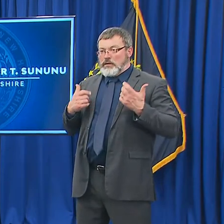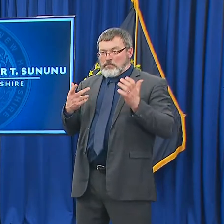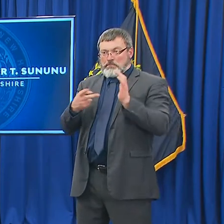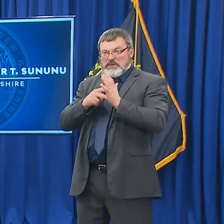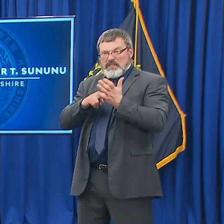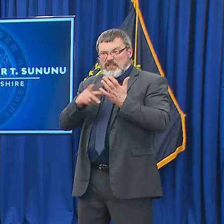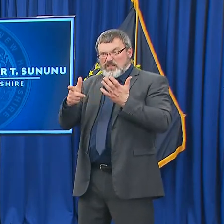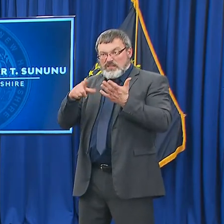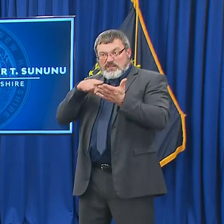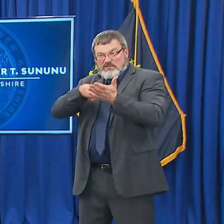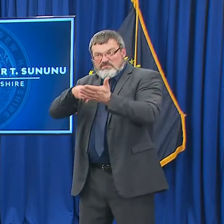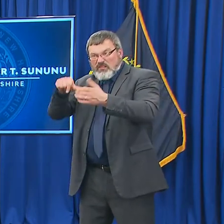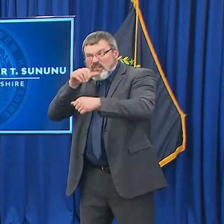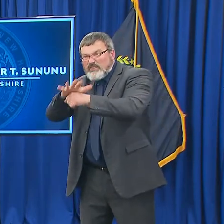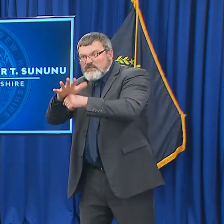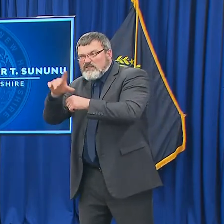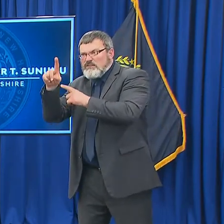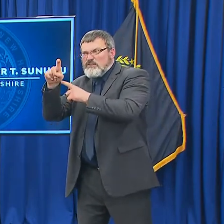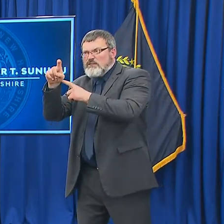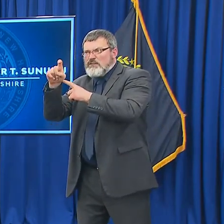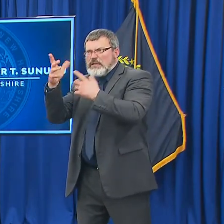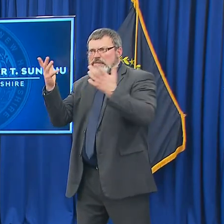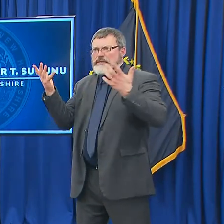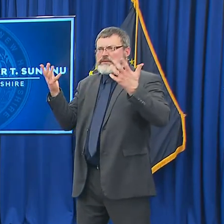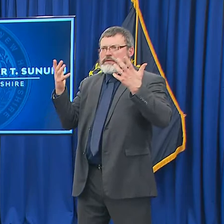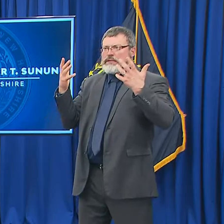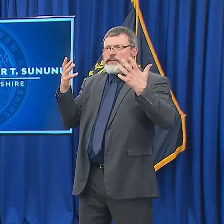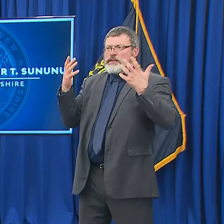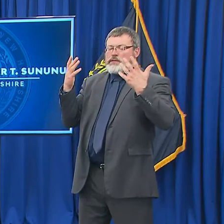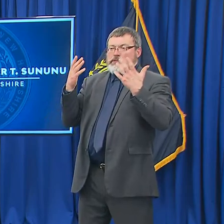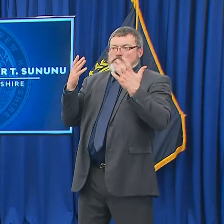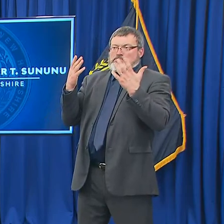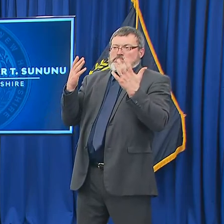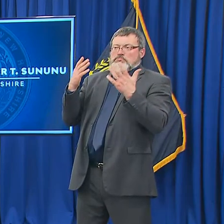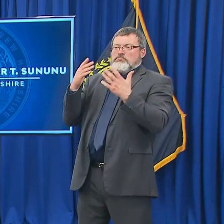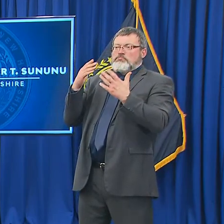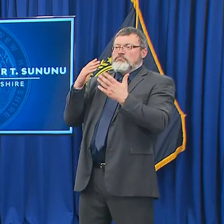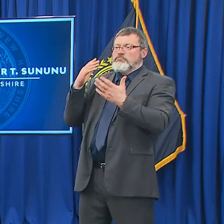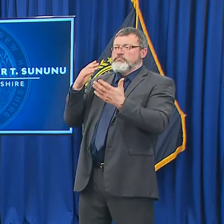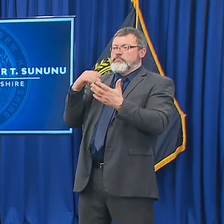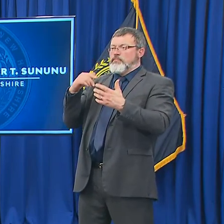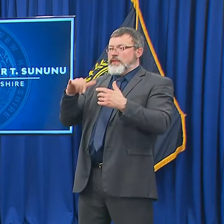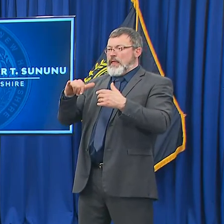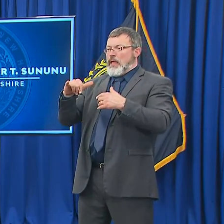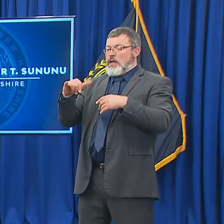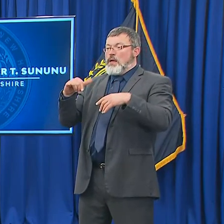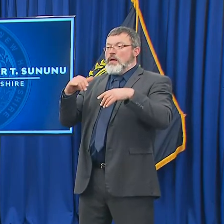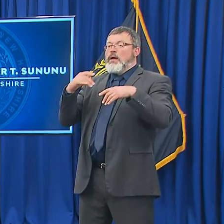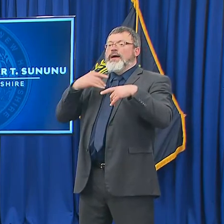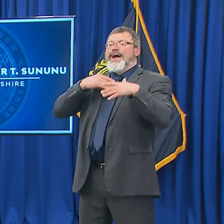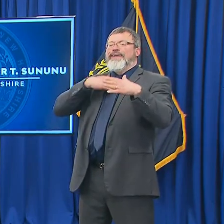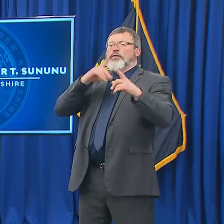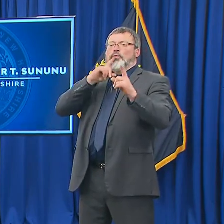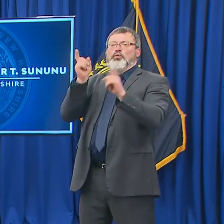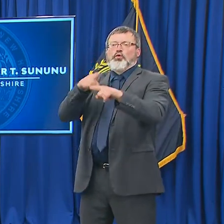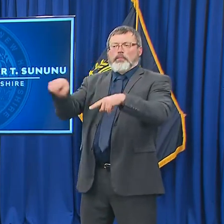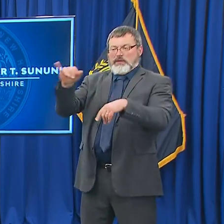leaning on our providers to get the information out. You know your doctor you're more likely to pick up the phone from your doctor maybe from the from the government. We're leaning on a school schools